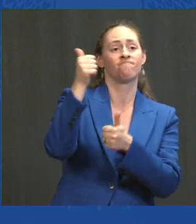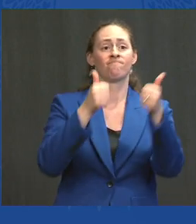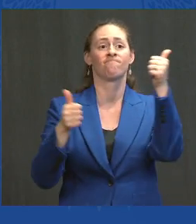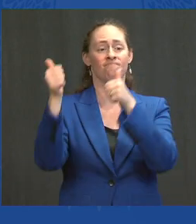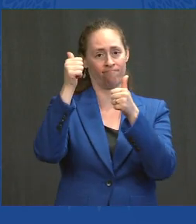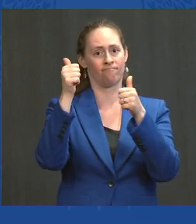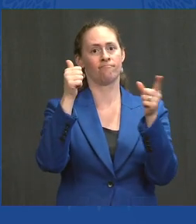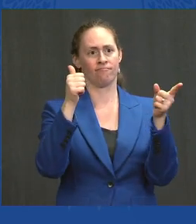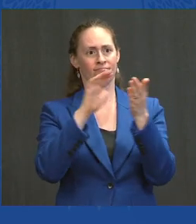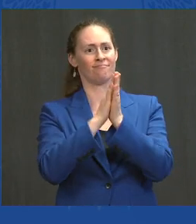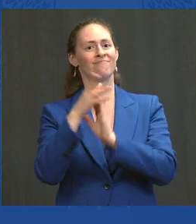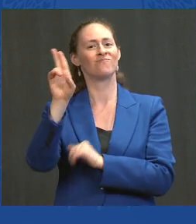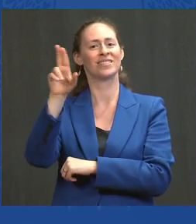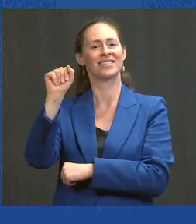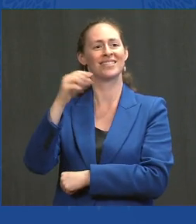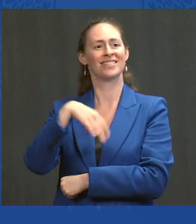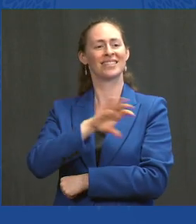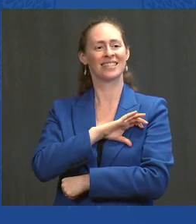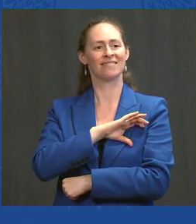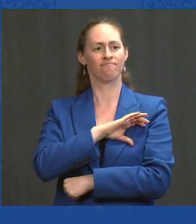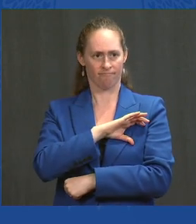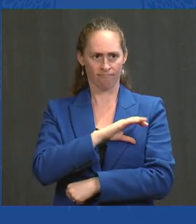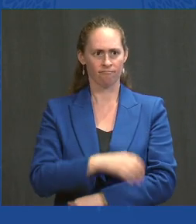And I thought to myself -- I thought to myself,